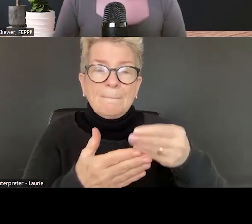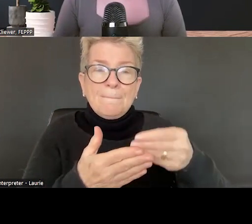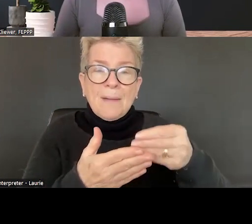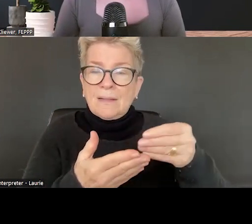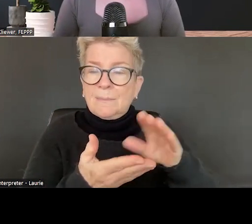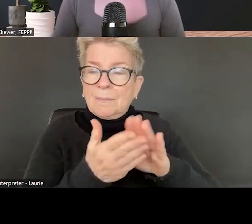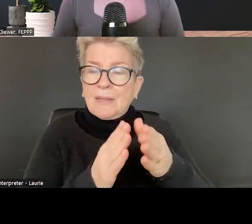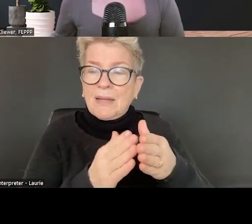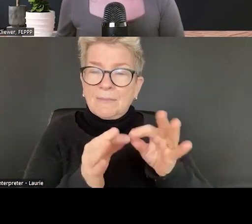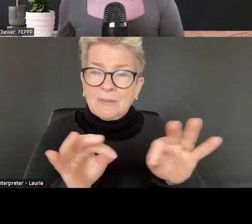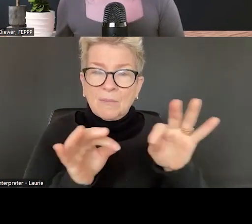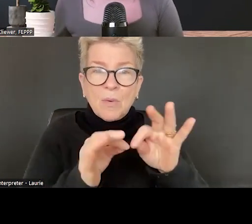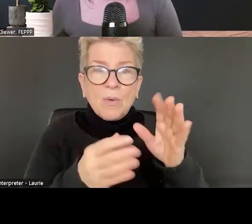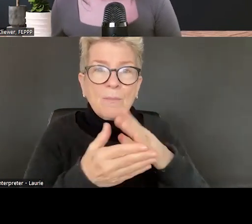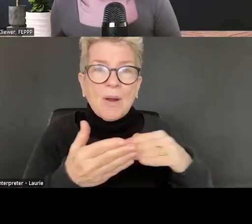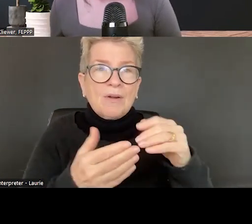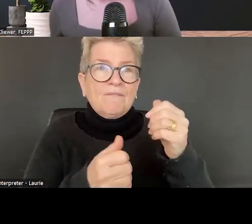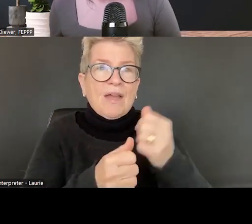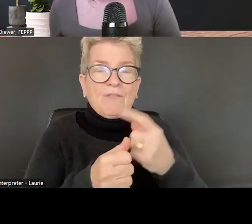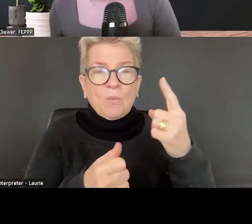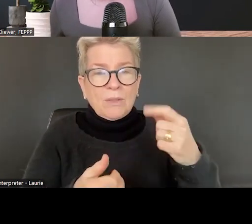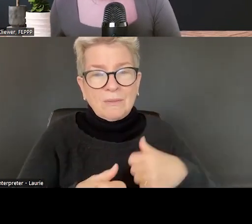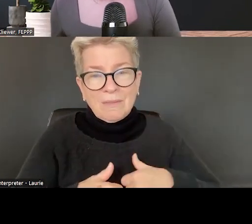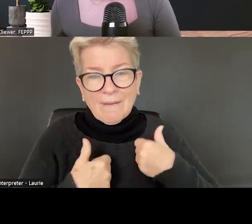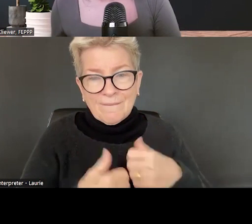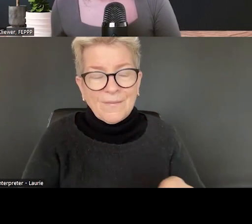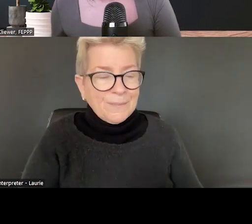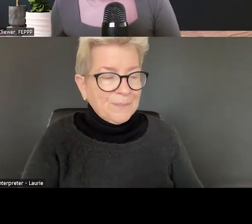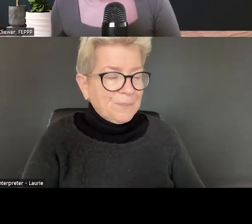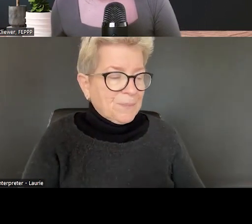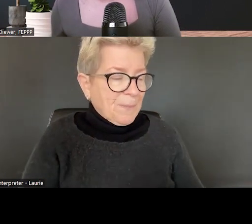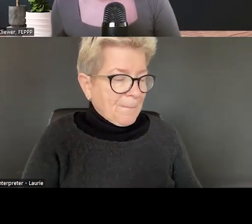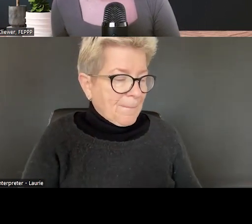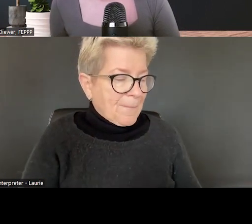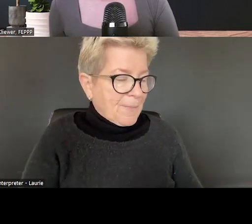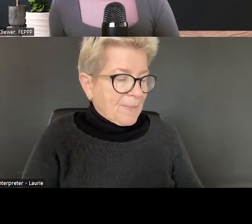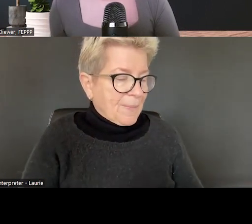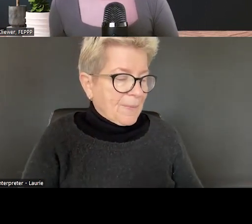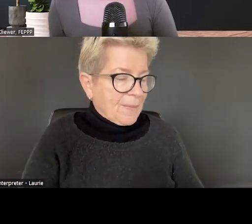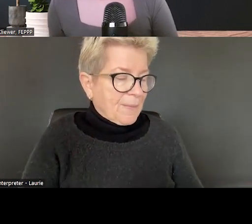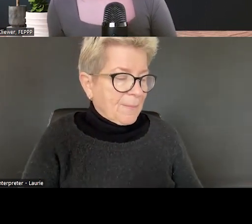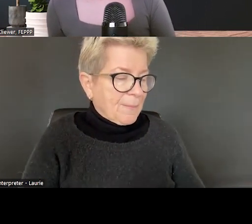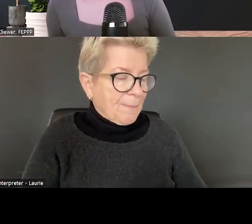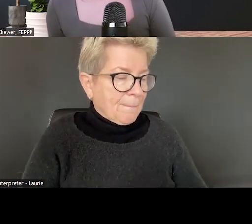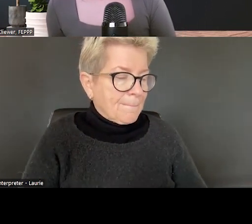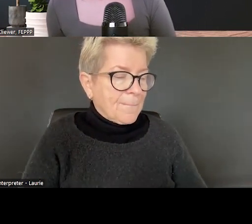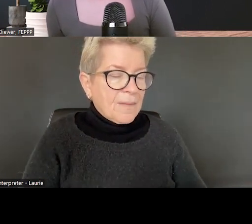of everybody's life. So as I said, Grant applications are expected to open again in